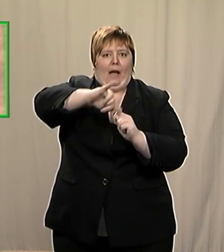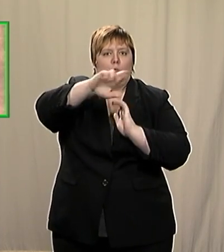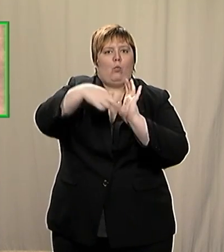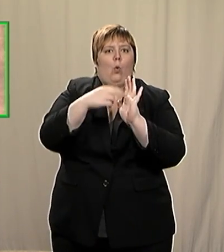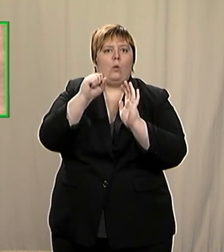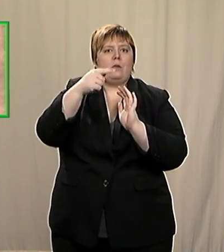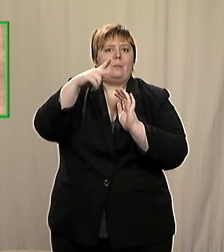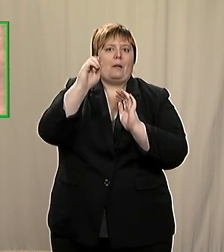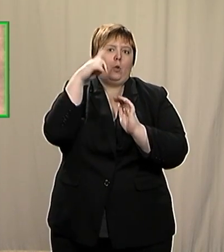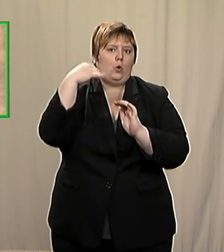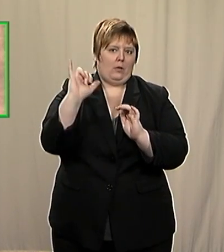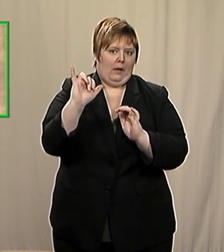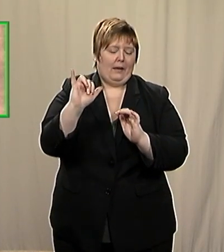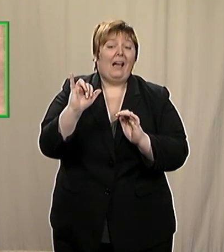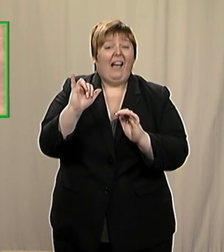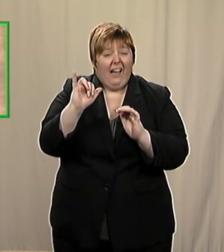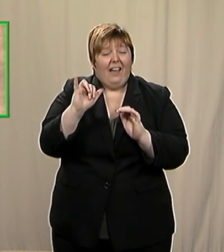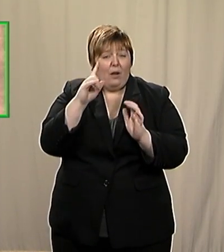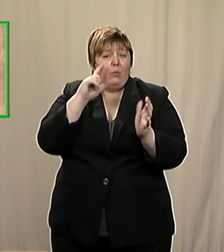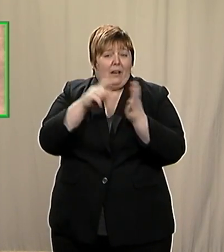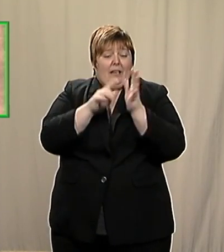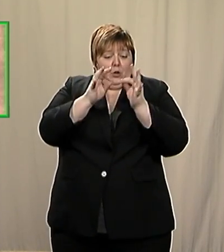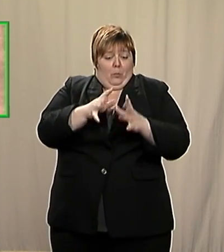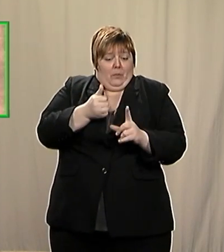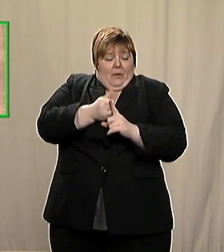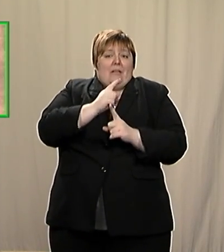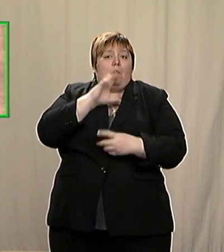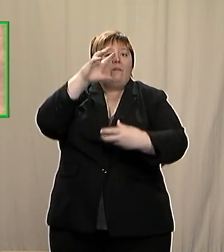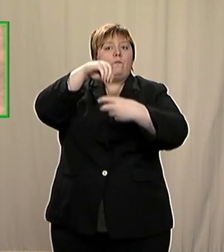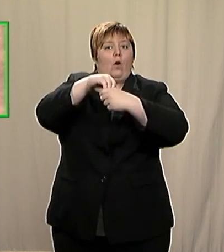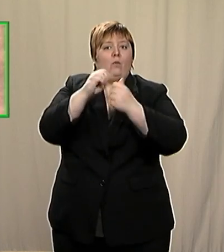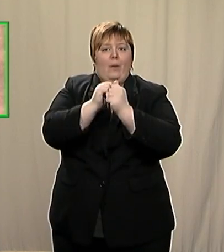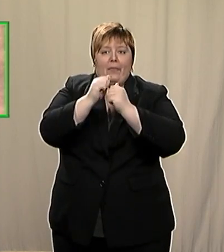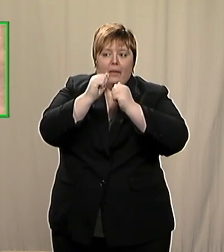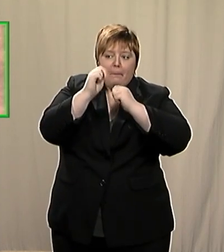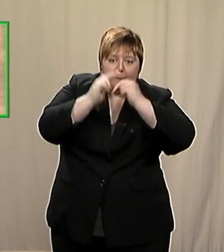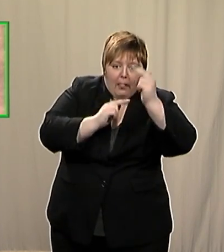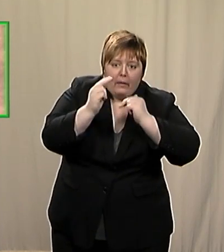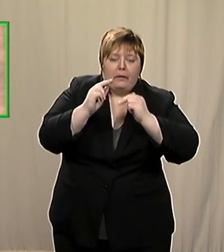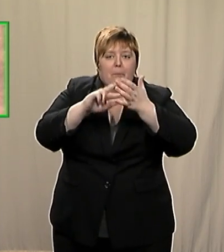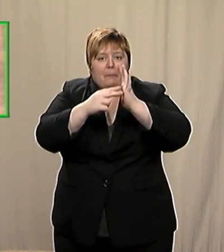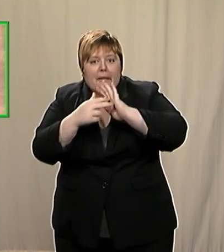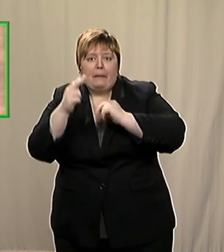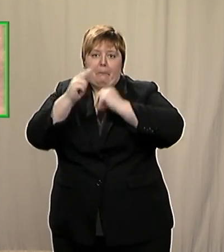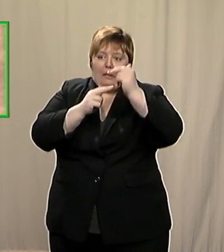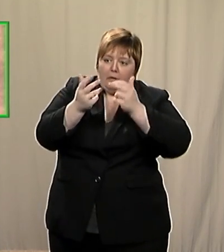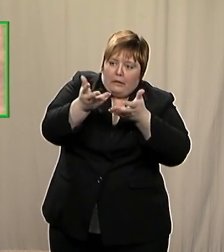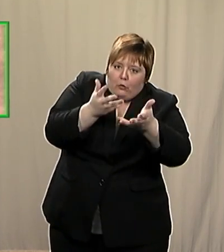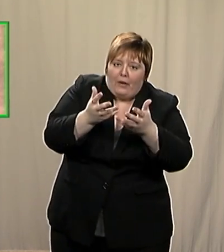in co-constructing meaning with, but not for the other participants.